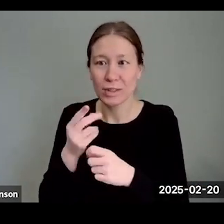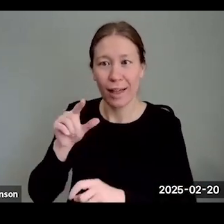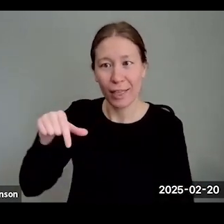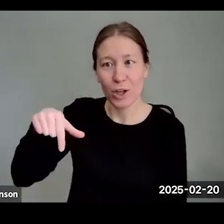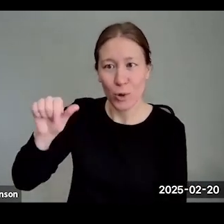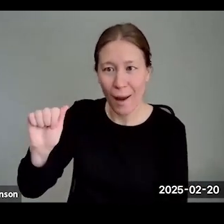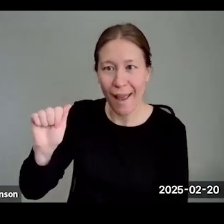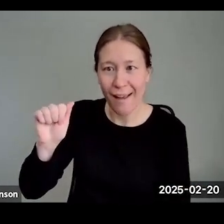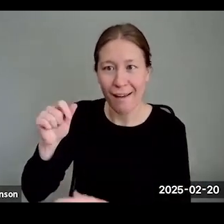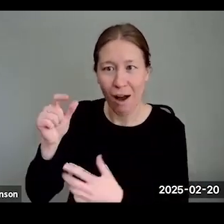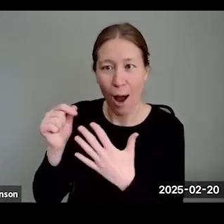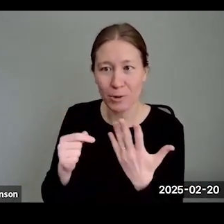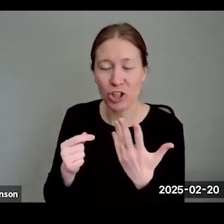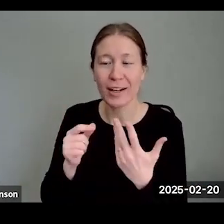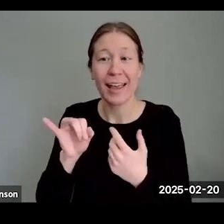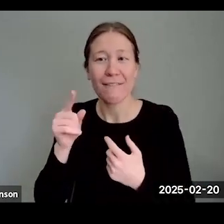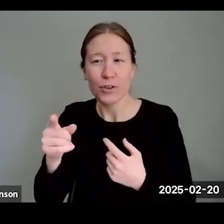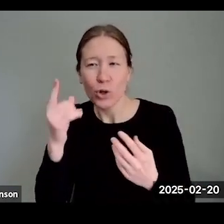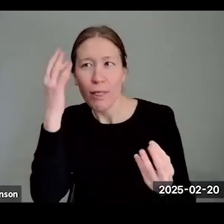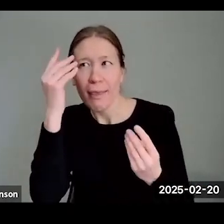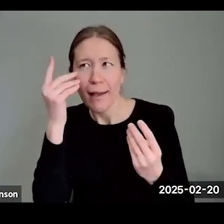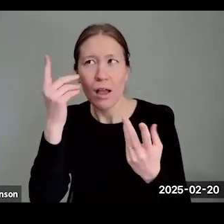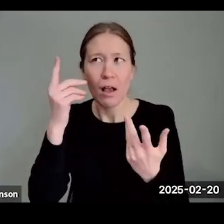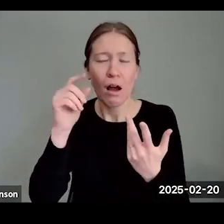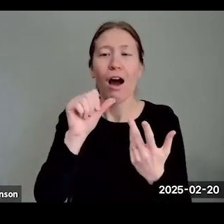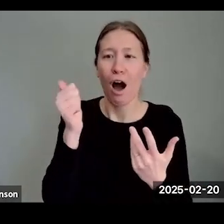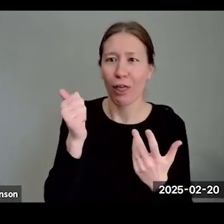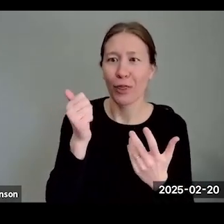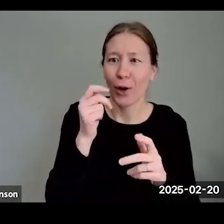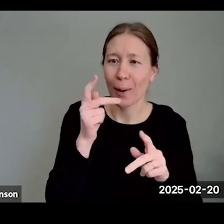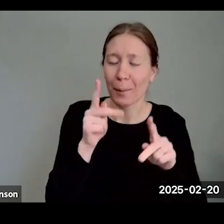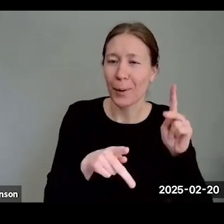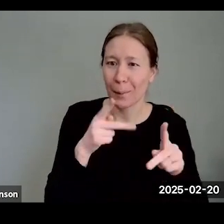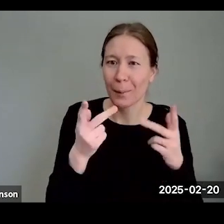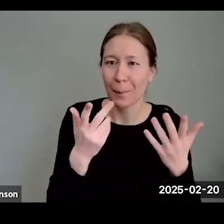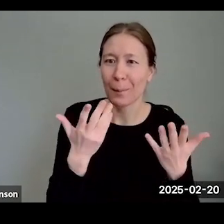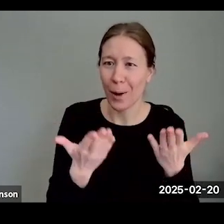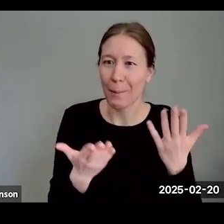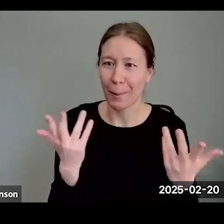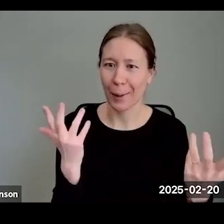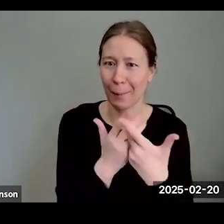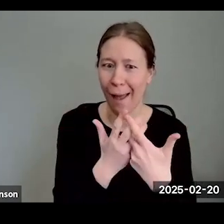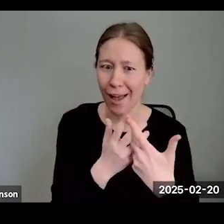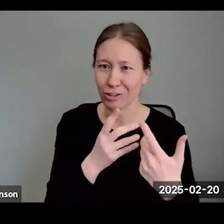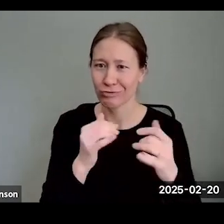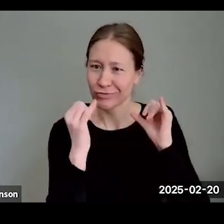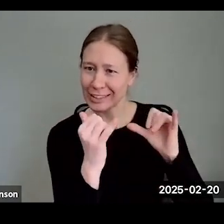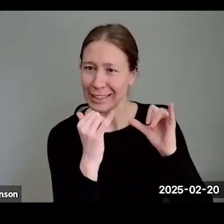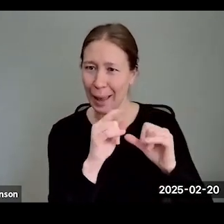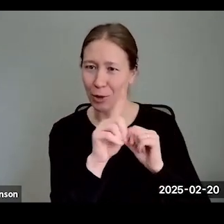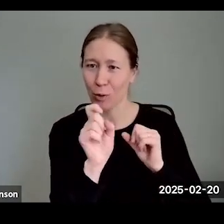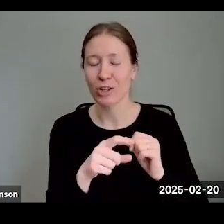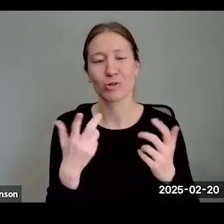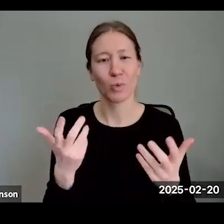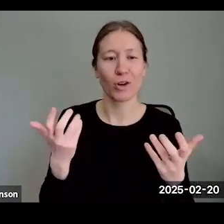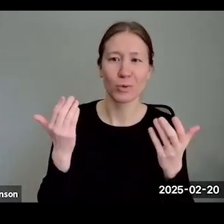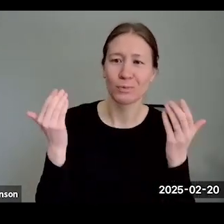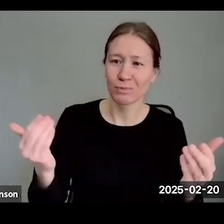there's a very good chance somebody else has the same question as you. We wanna model a brave and safe space and respect the experience of others.